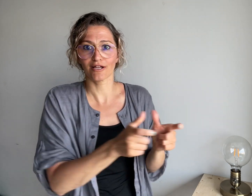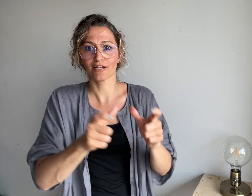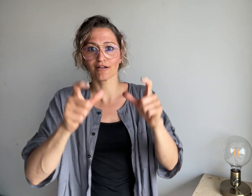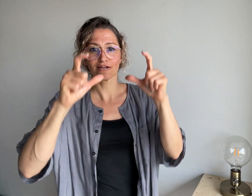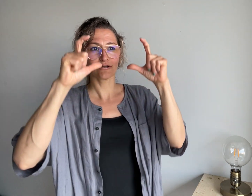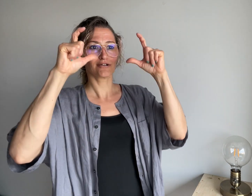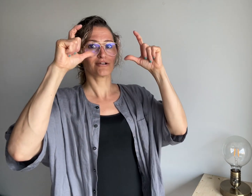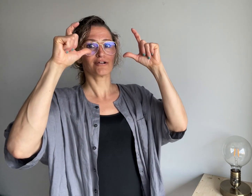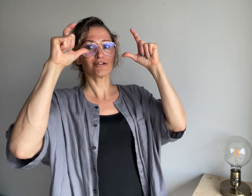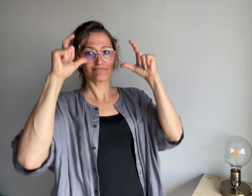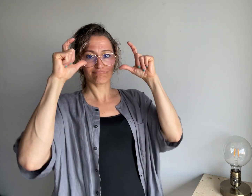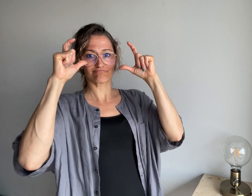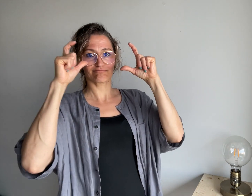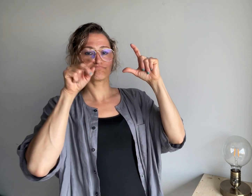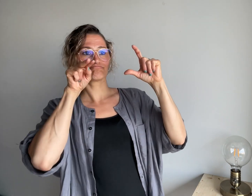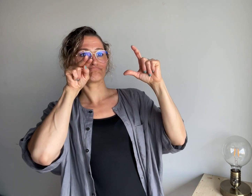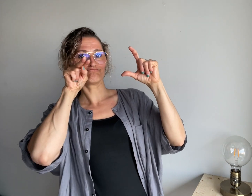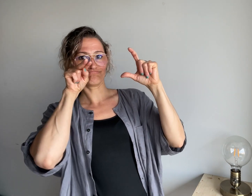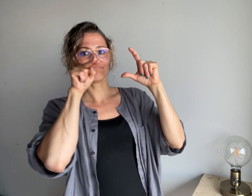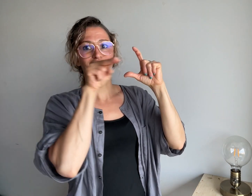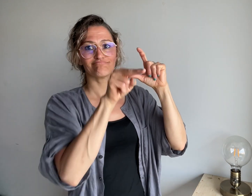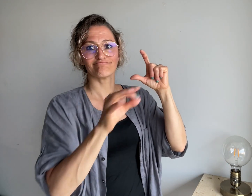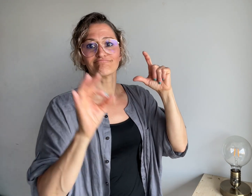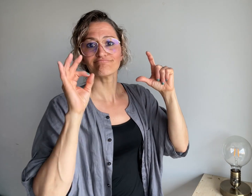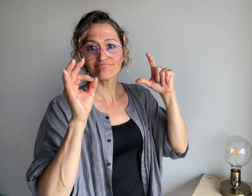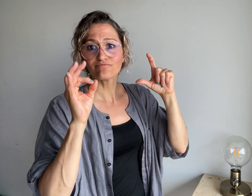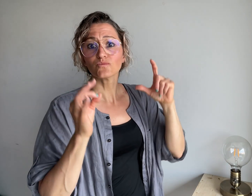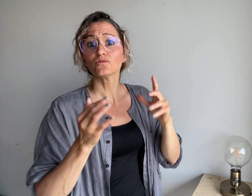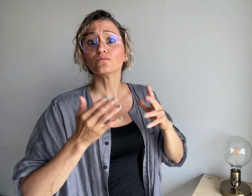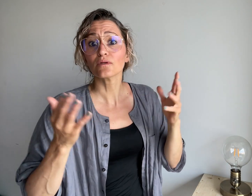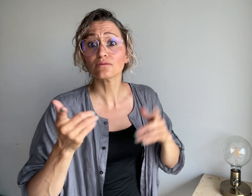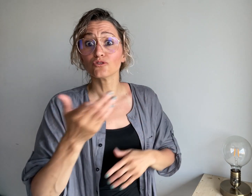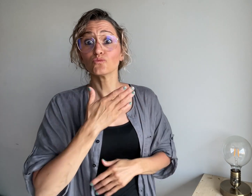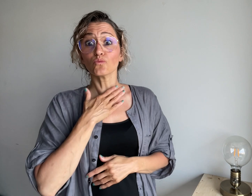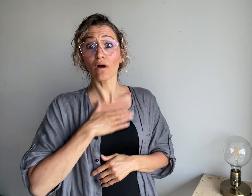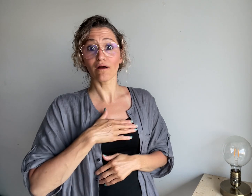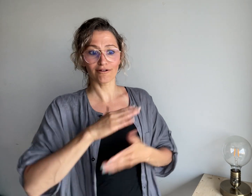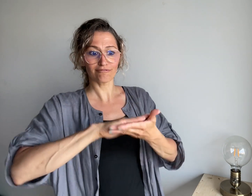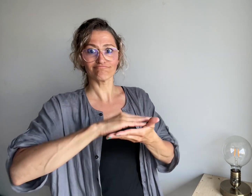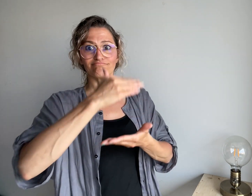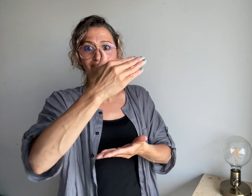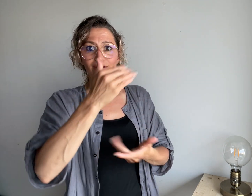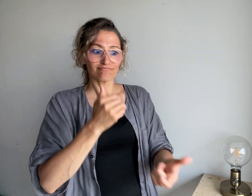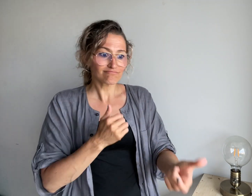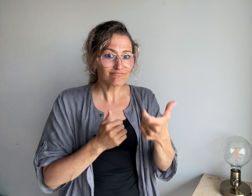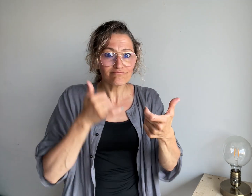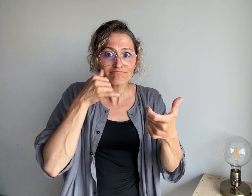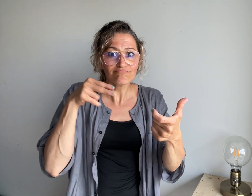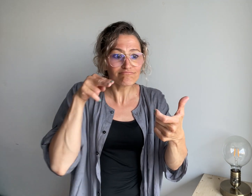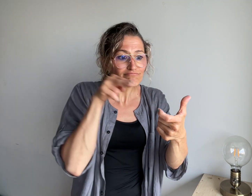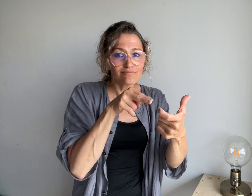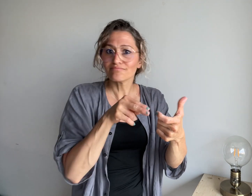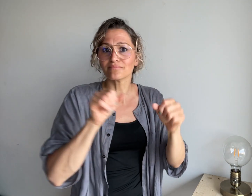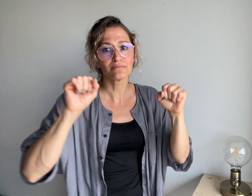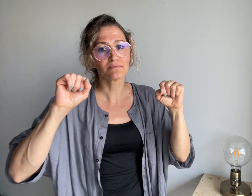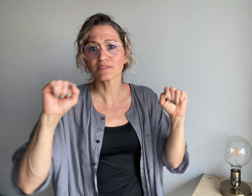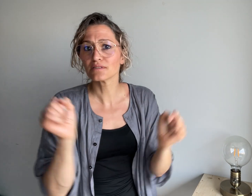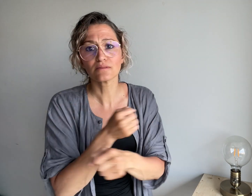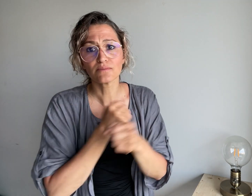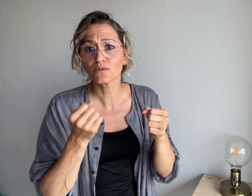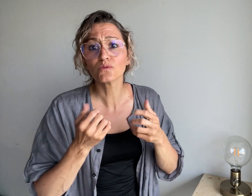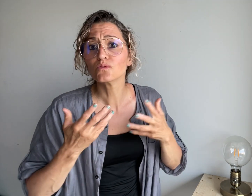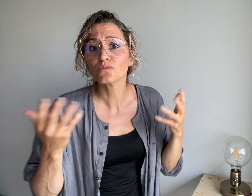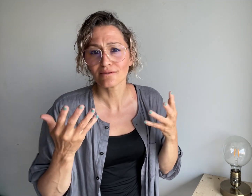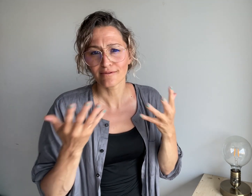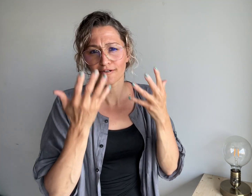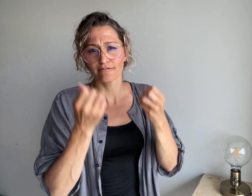reality glasses as streaming to your device is not possible